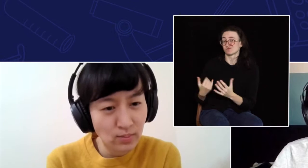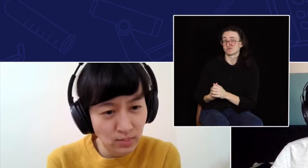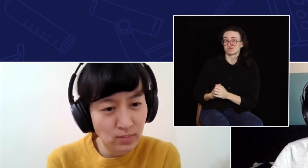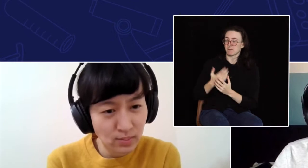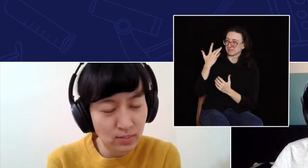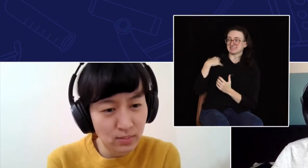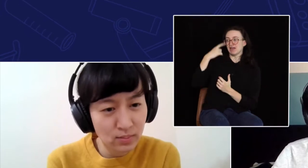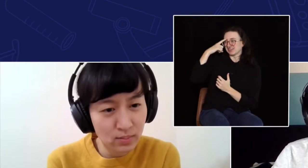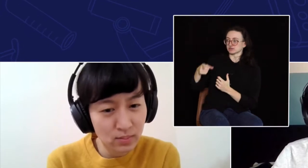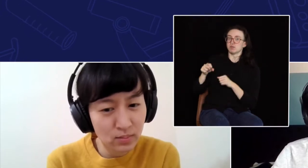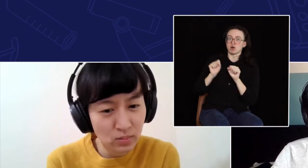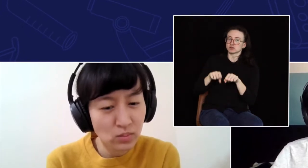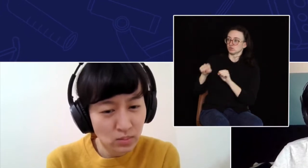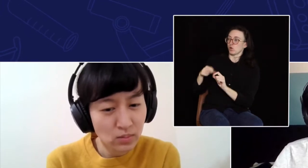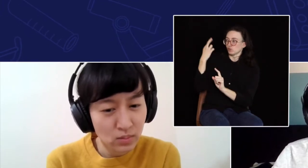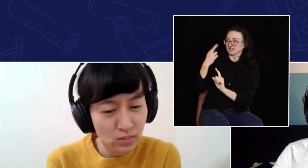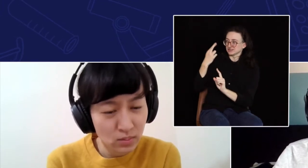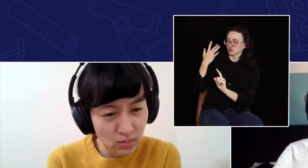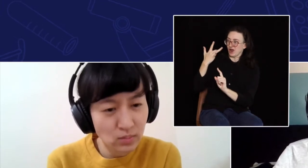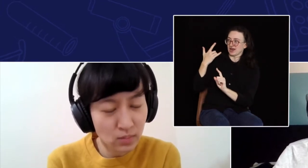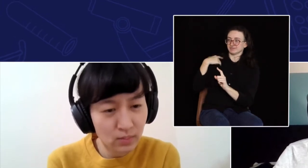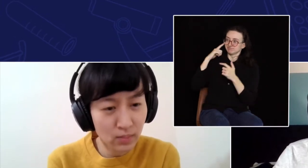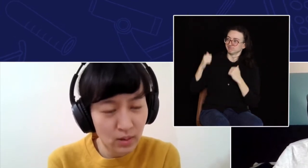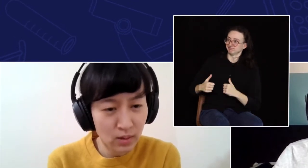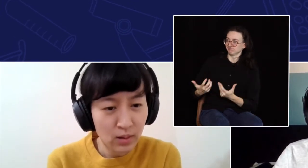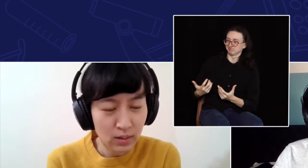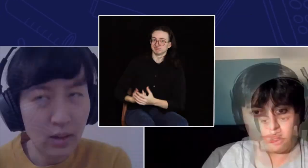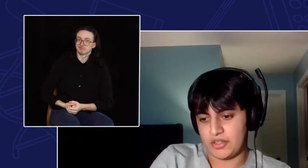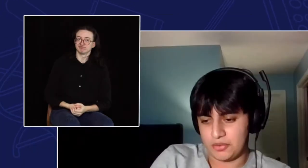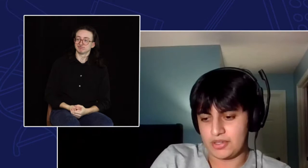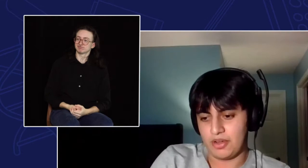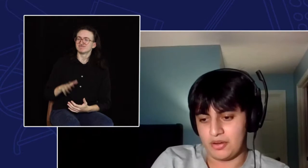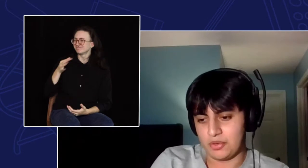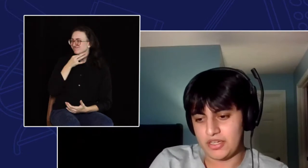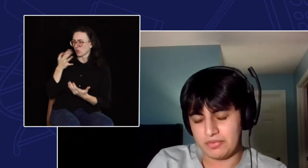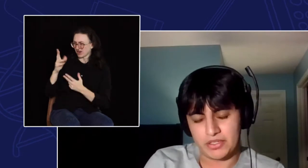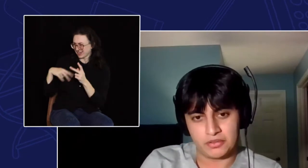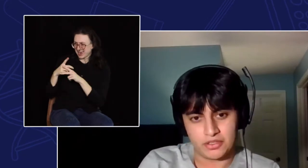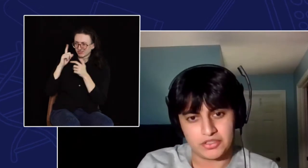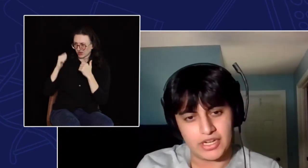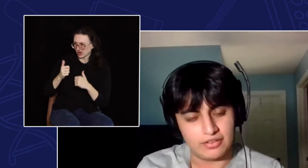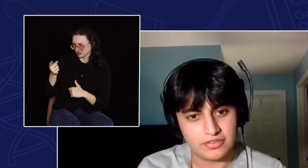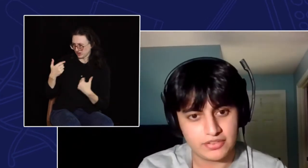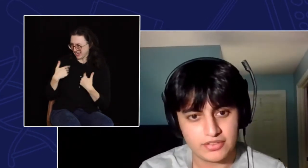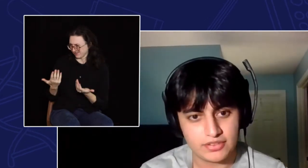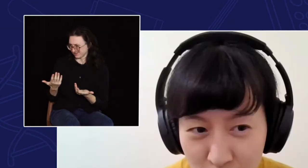because I think it’s certainly a probable cause for the hearing loss. [ZAIN:] So, what type of hearing loss do you have?